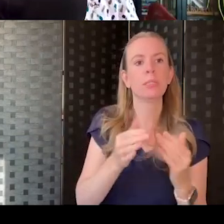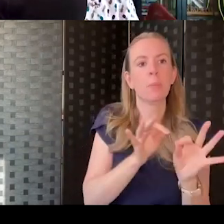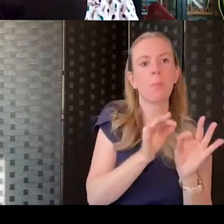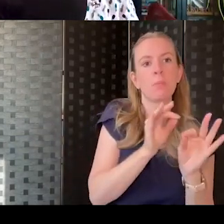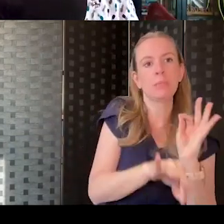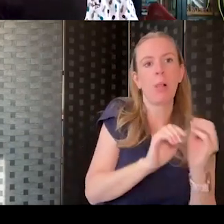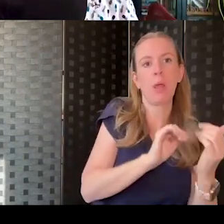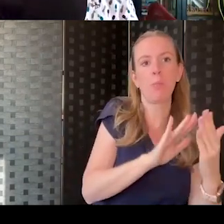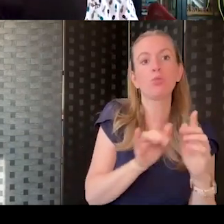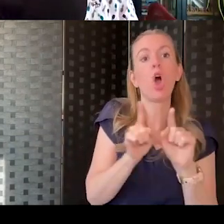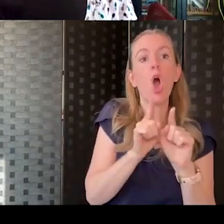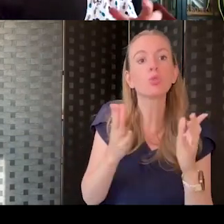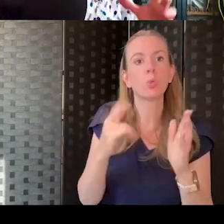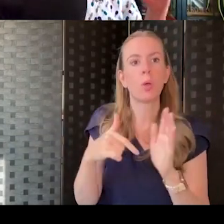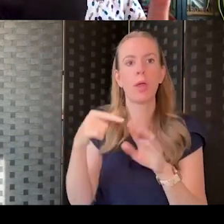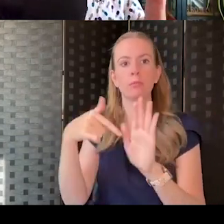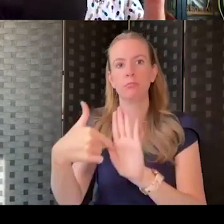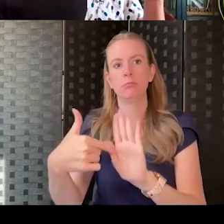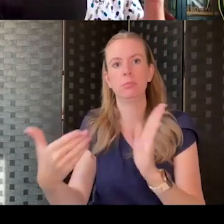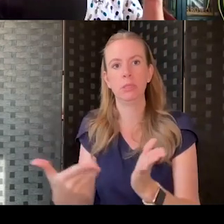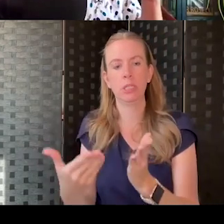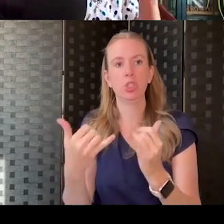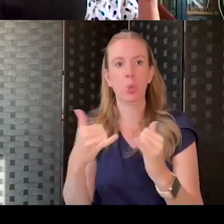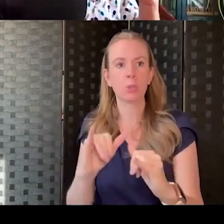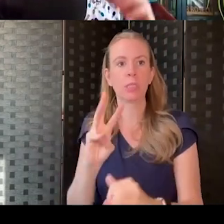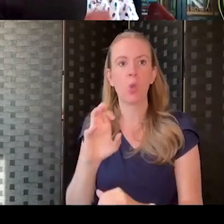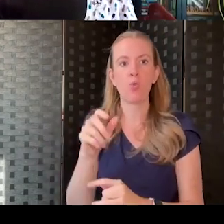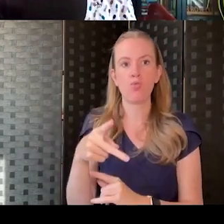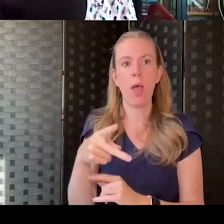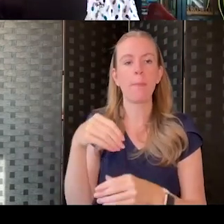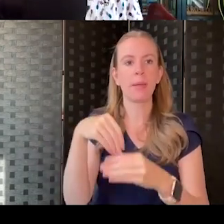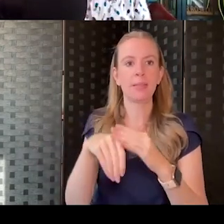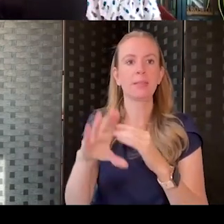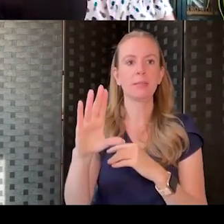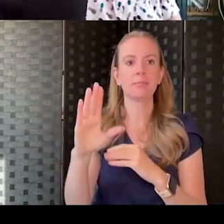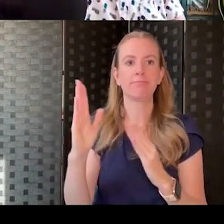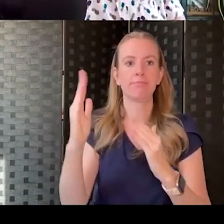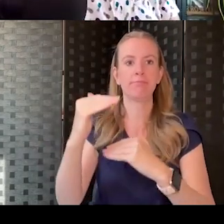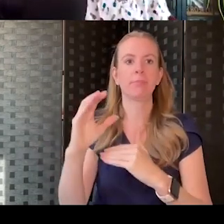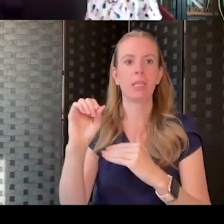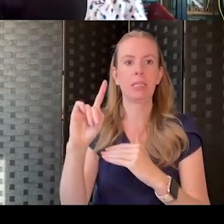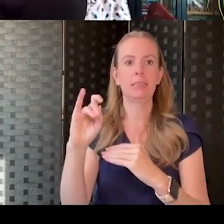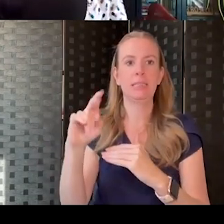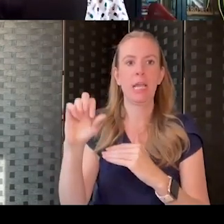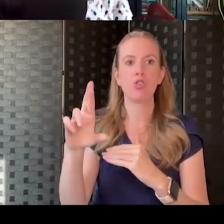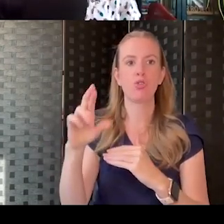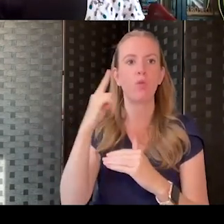to what I outlined here. So still wrap it in a rapping container. A scrolling container, rather.